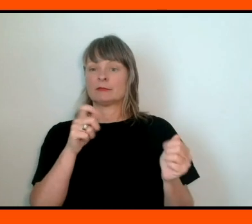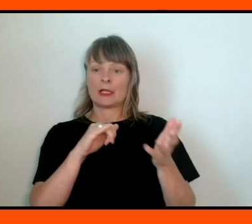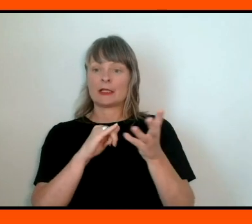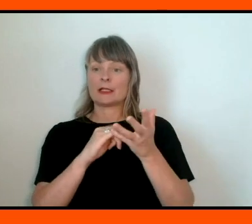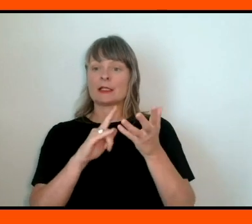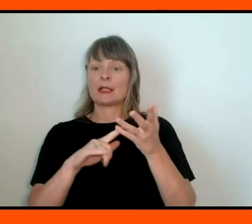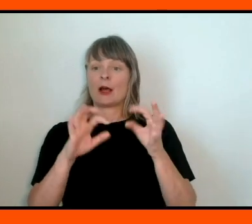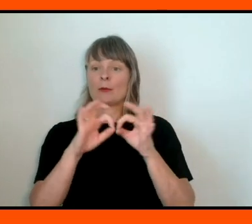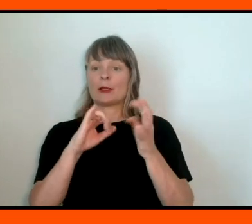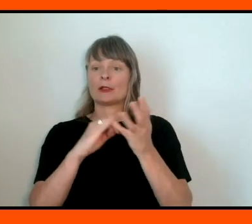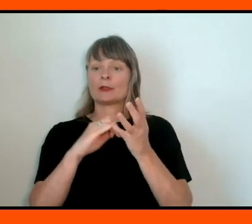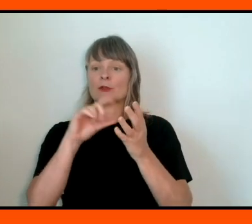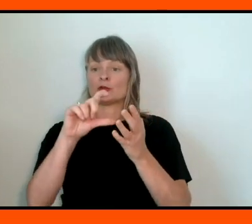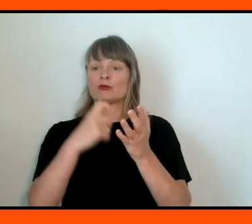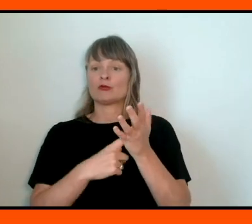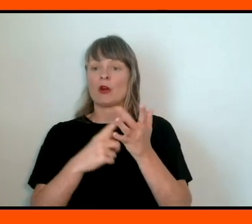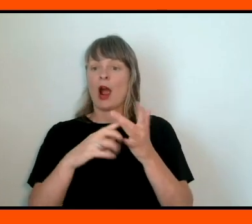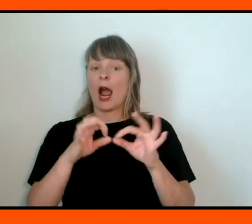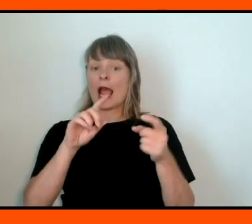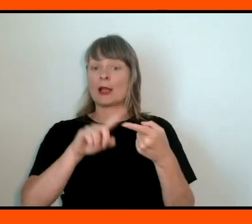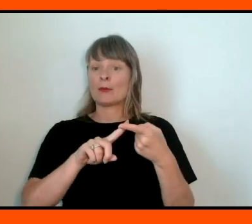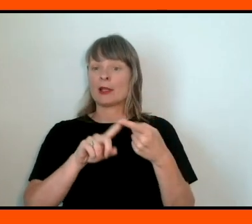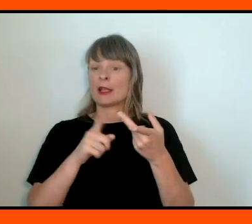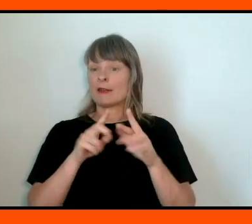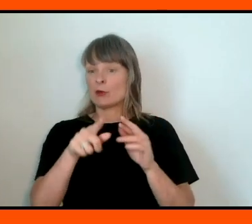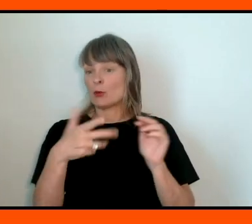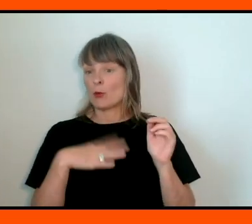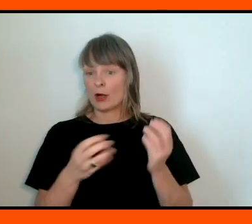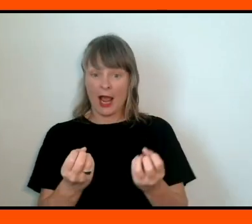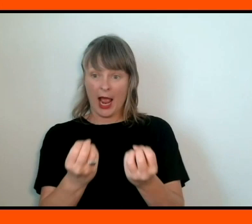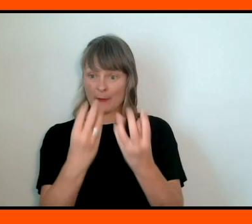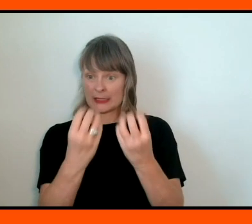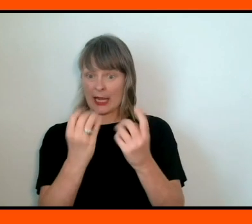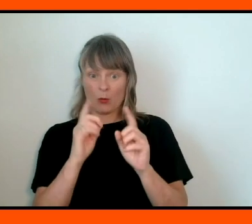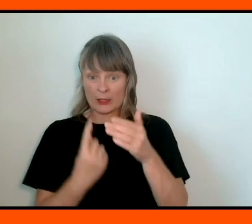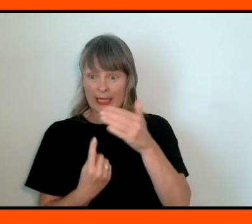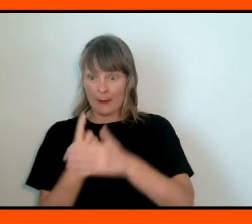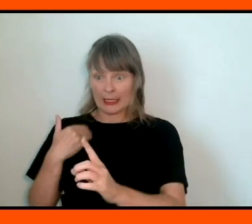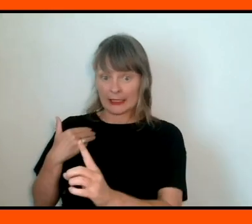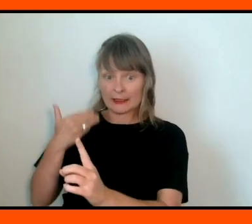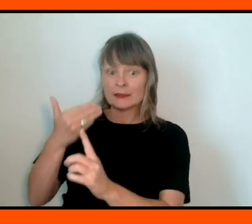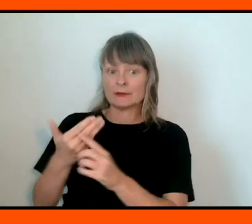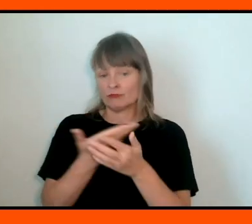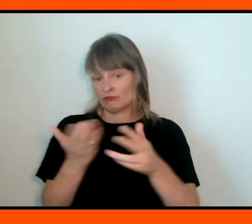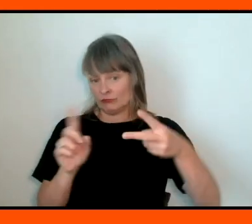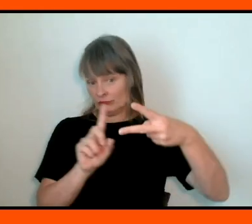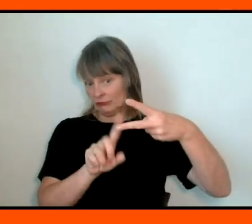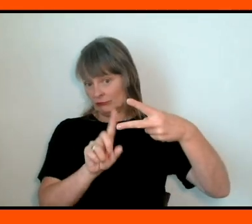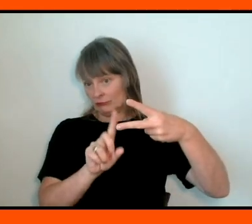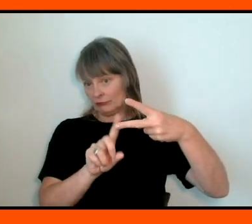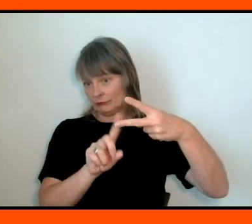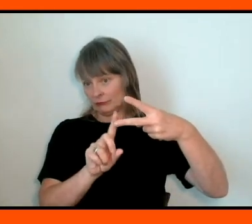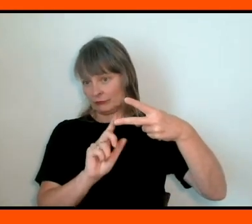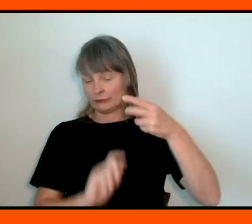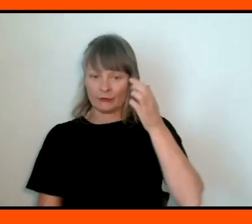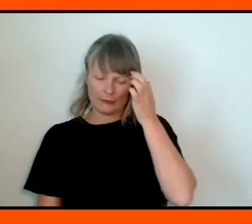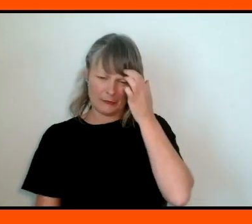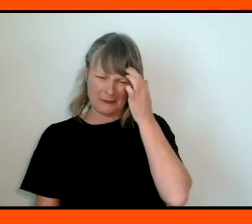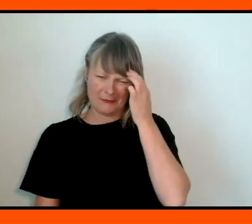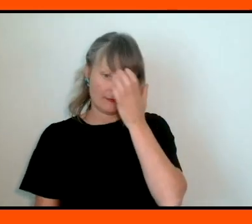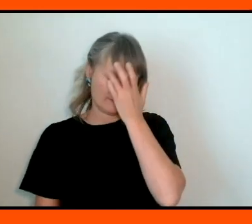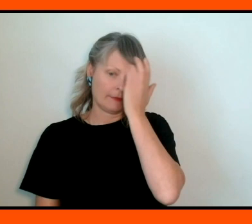process at subscribe.abs.gov.au/2026census.